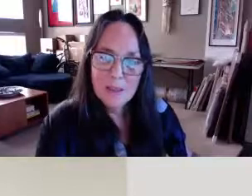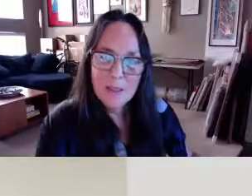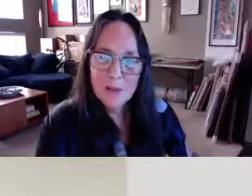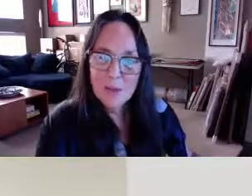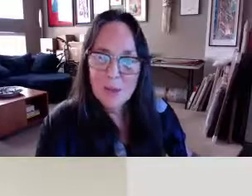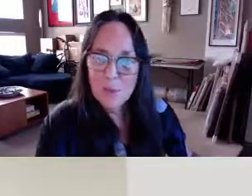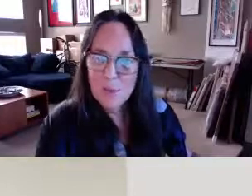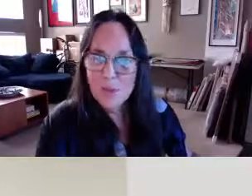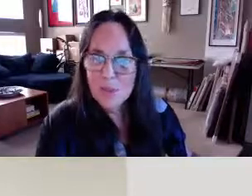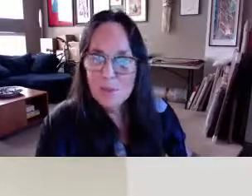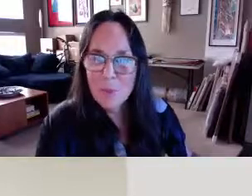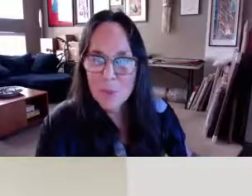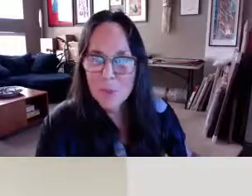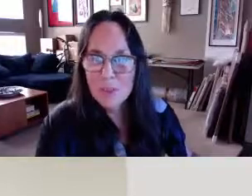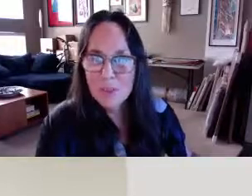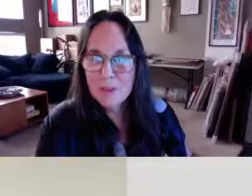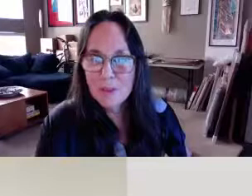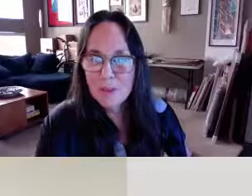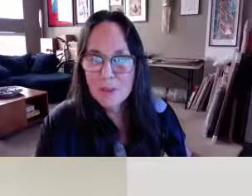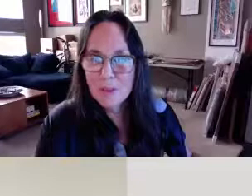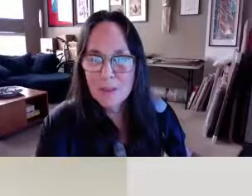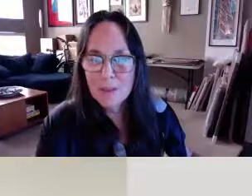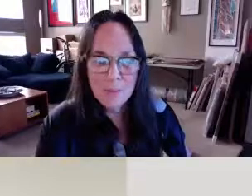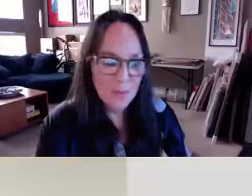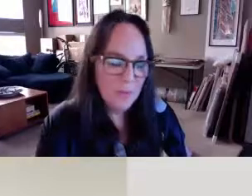yeah so these works represent a number of